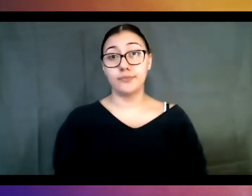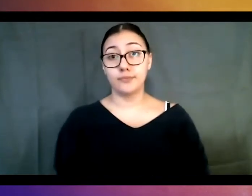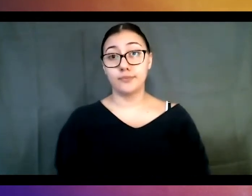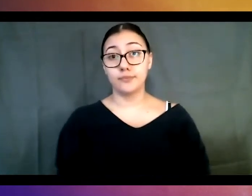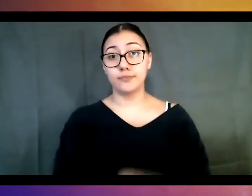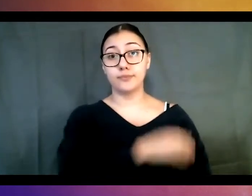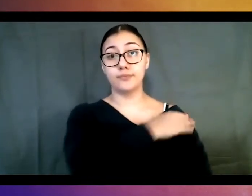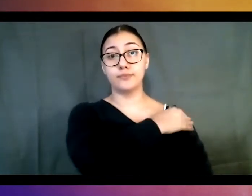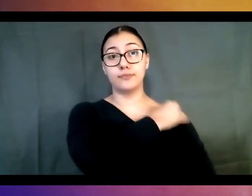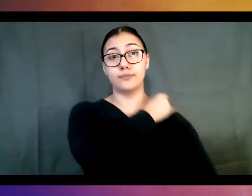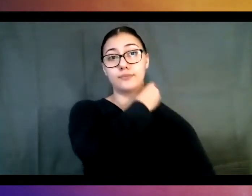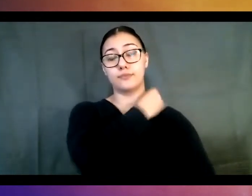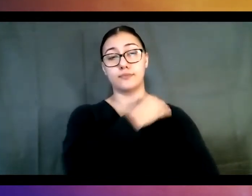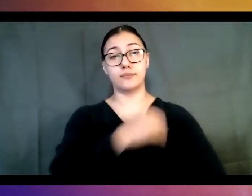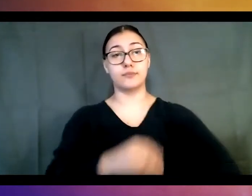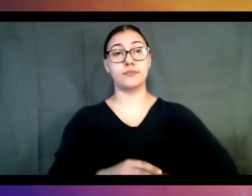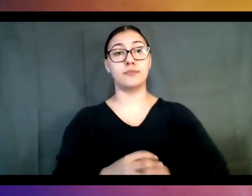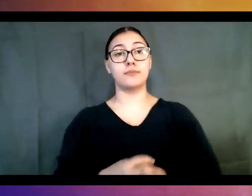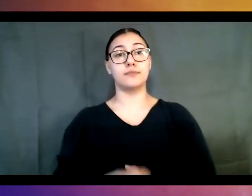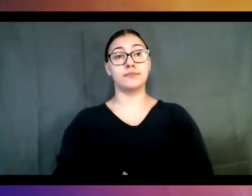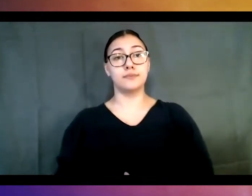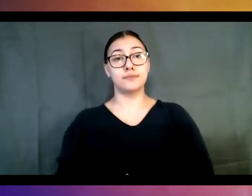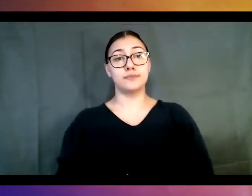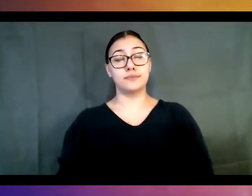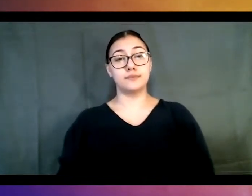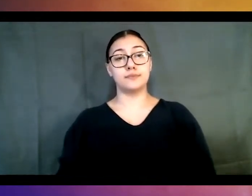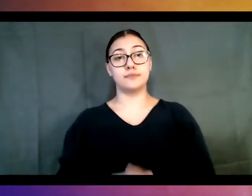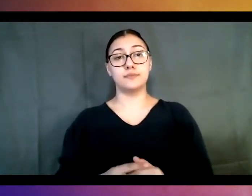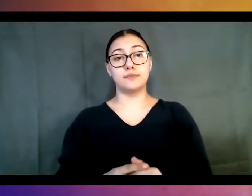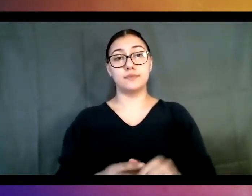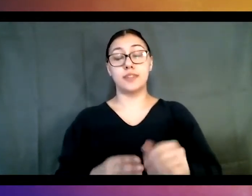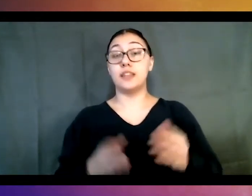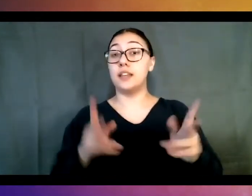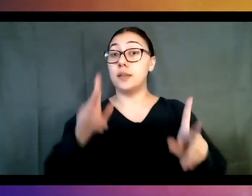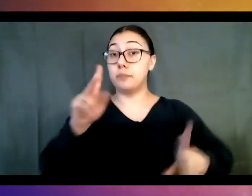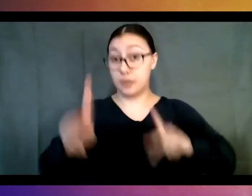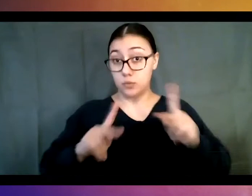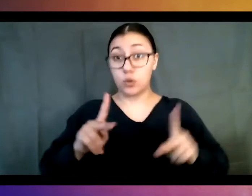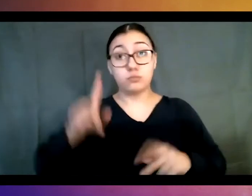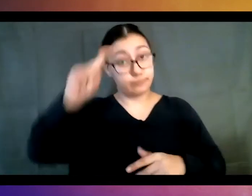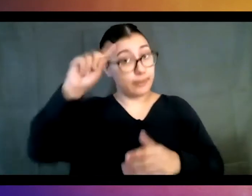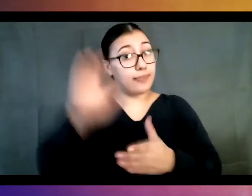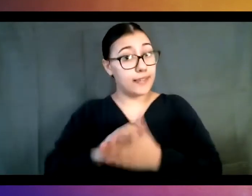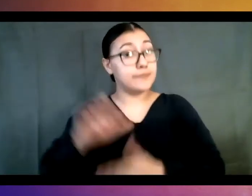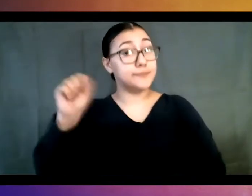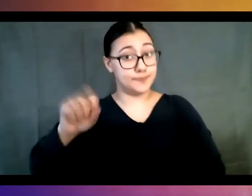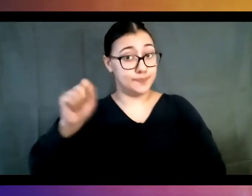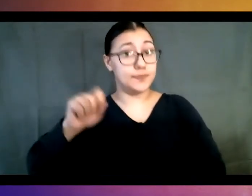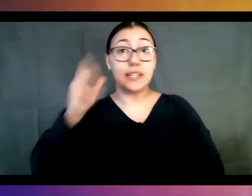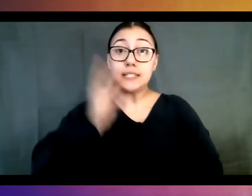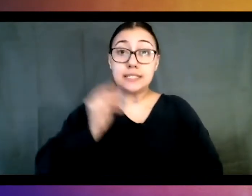Persons who believe they have been discriminated against in Cambridge can submit initial intake information